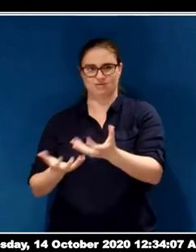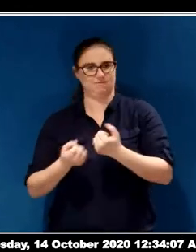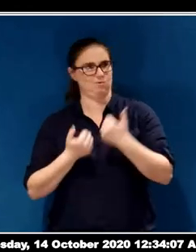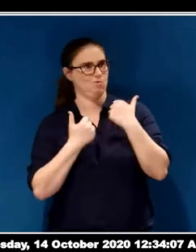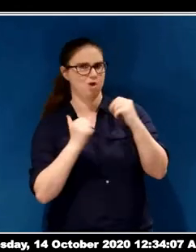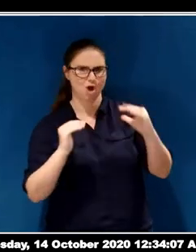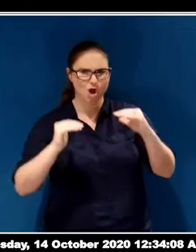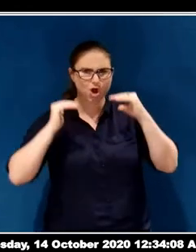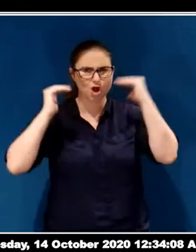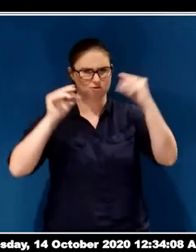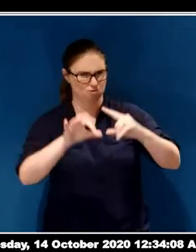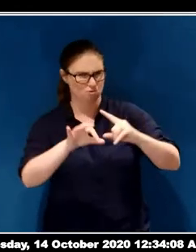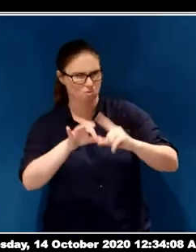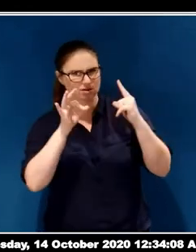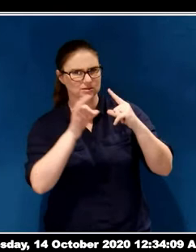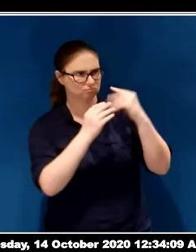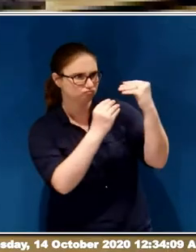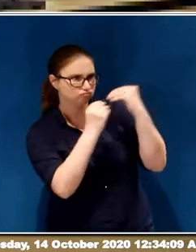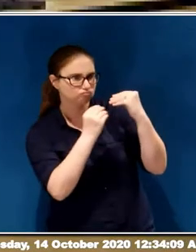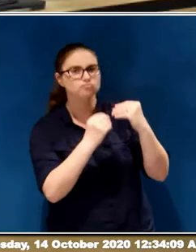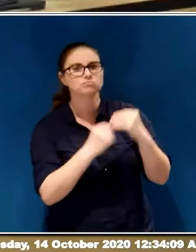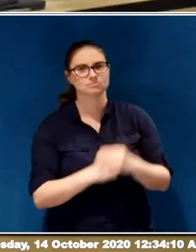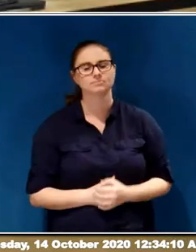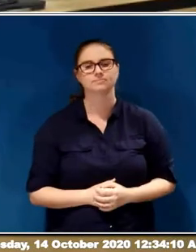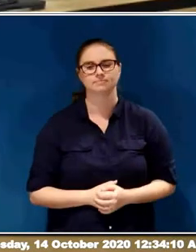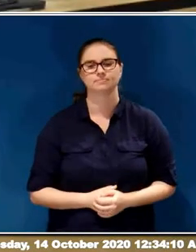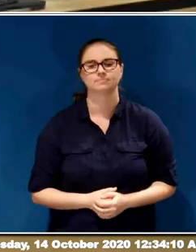Now, I took you off the other schematic. Was there